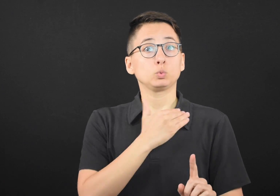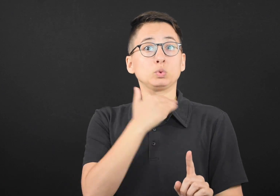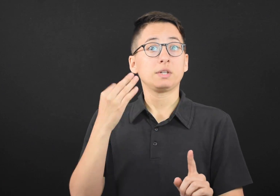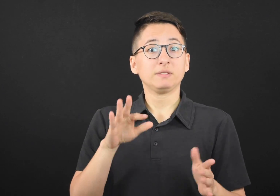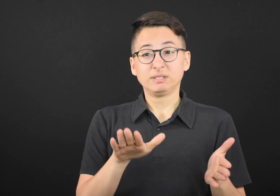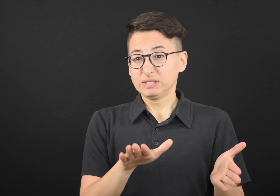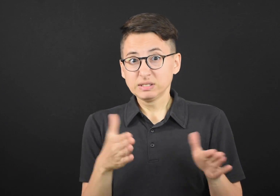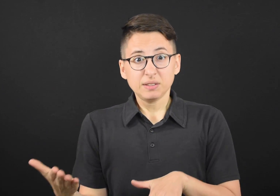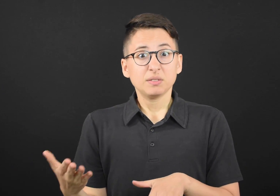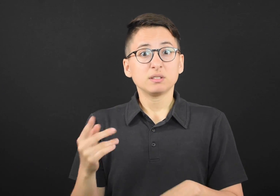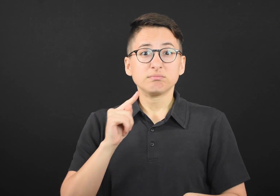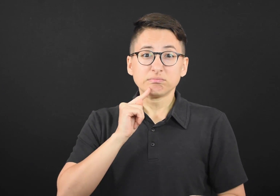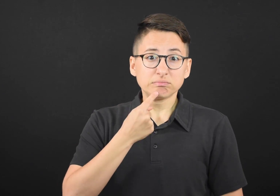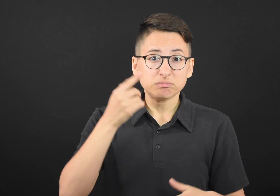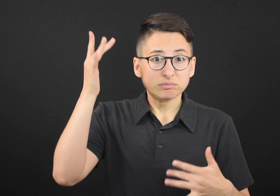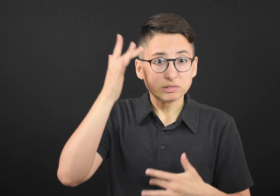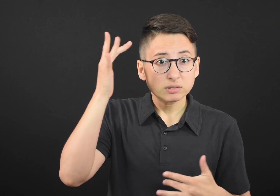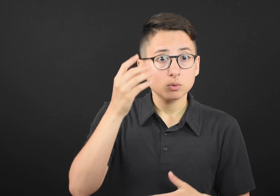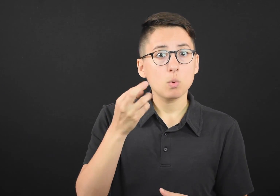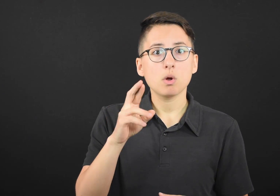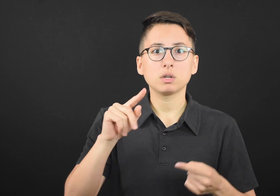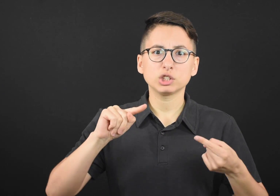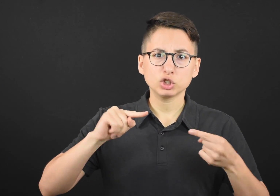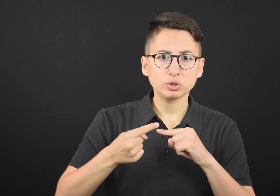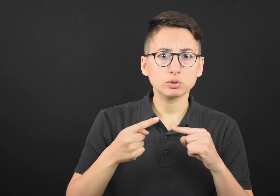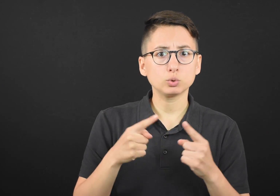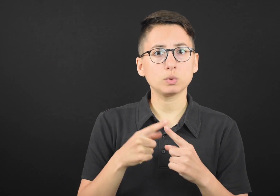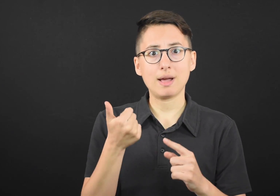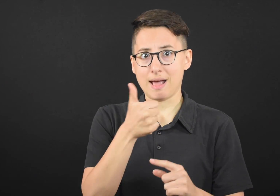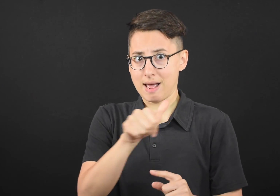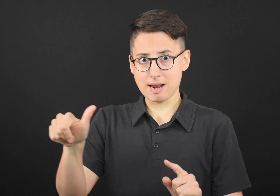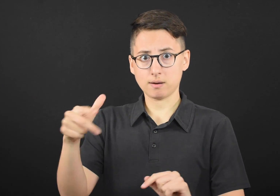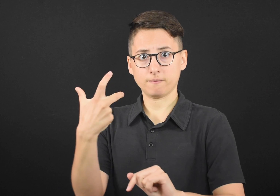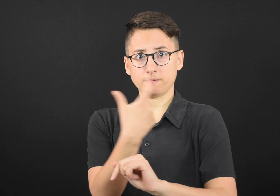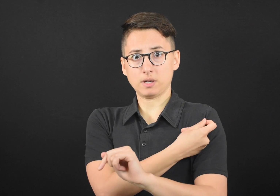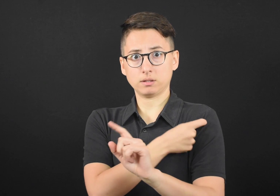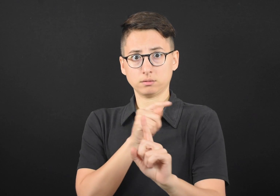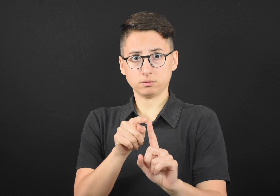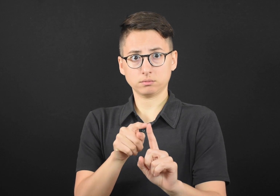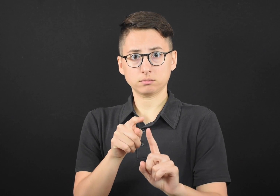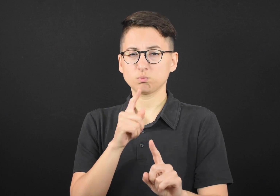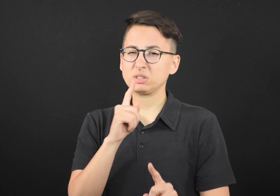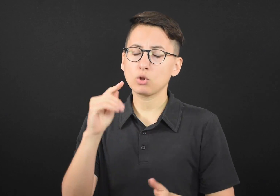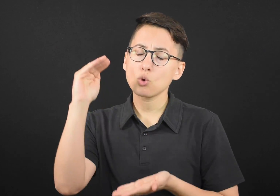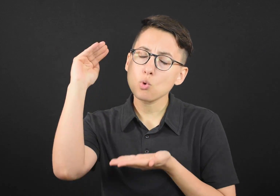illness or injury due to any vaccine is EXTREMELY low — less